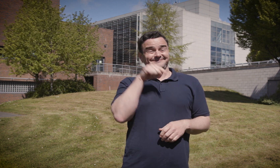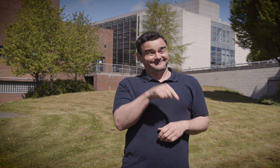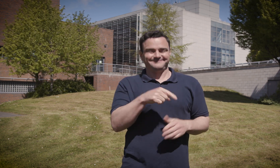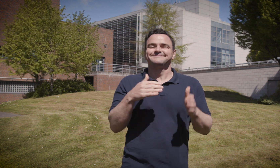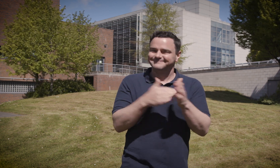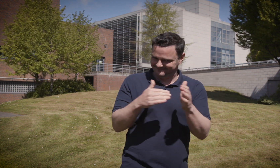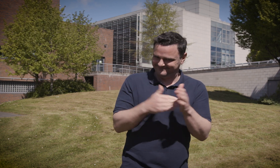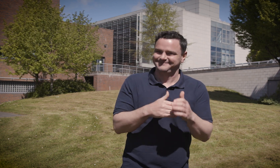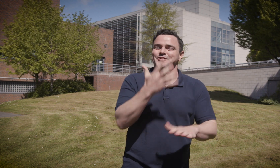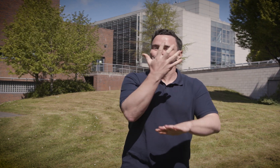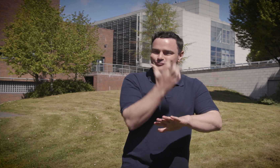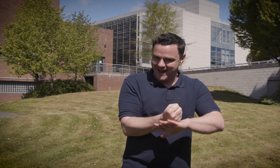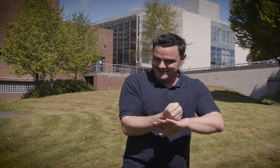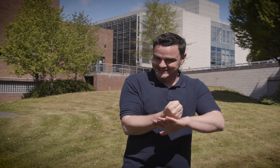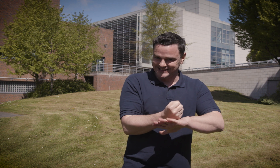Yep, I'm talking about gravity